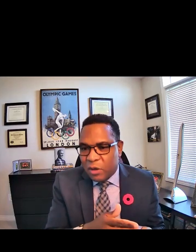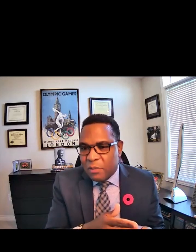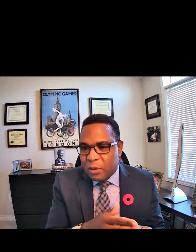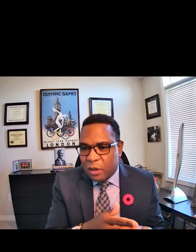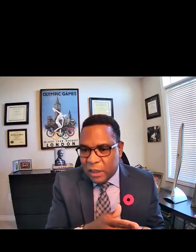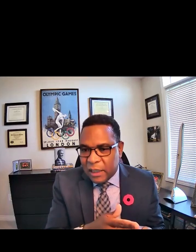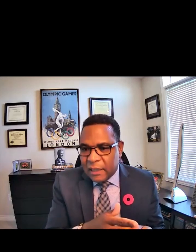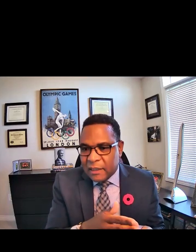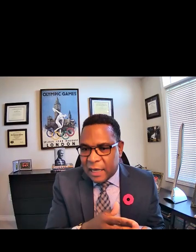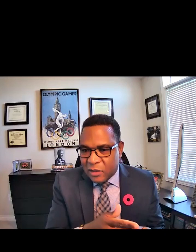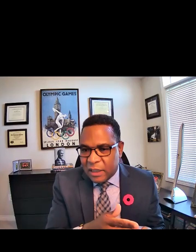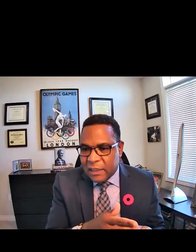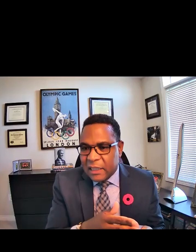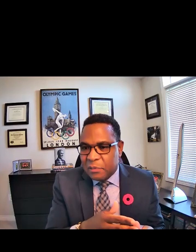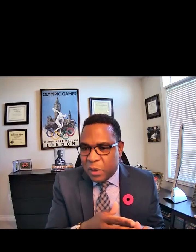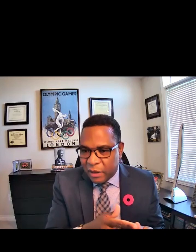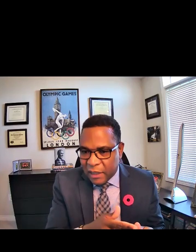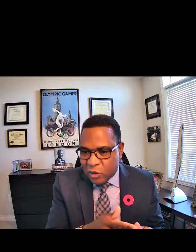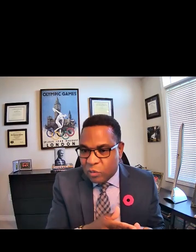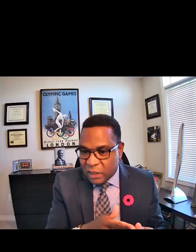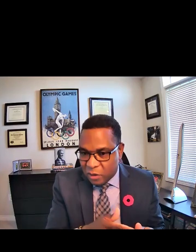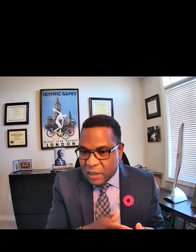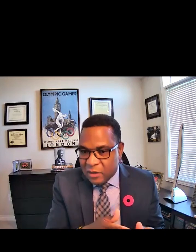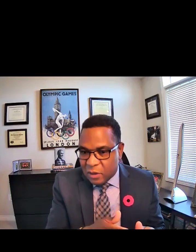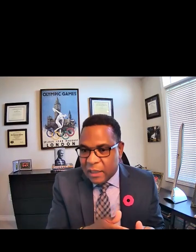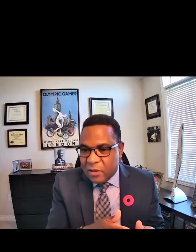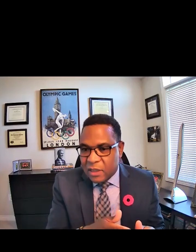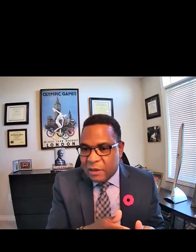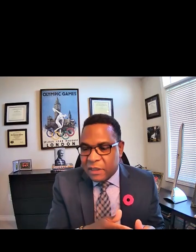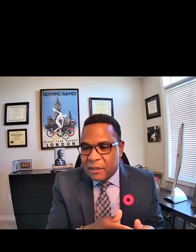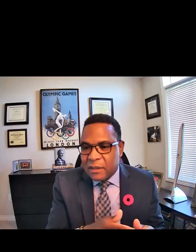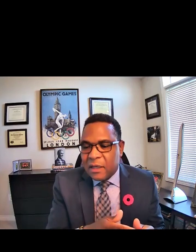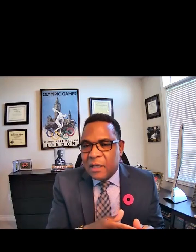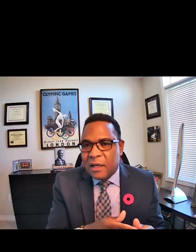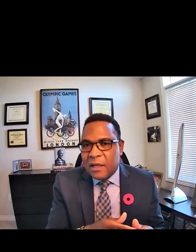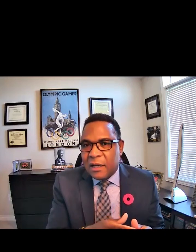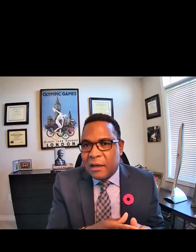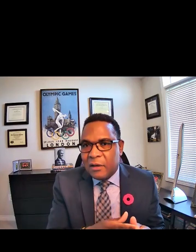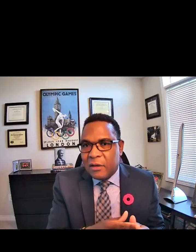But when you talk about loneliness, isolated, barriers to resources to get to services,